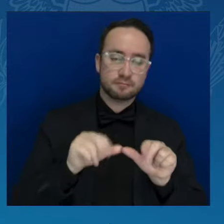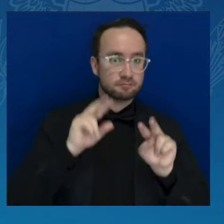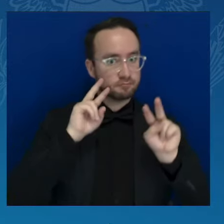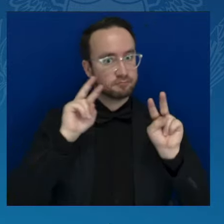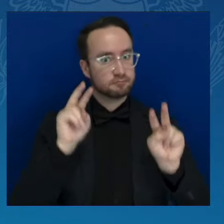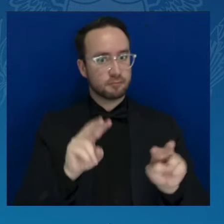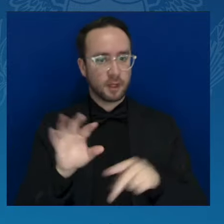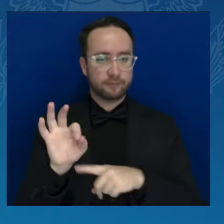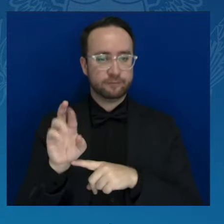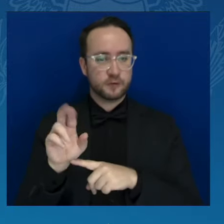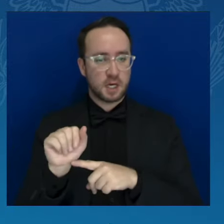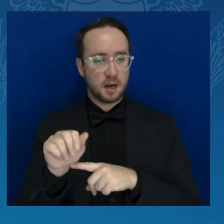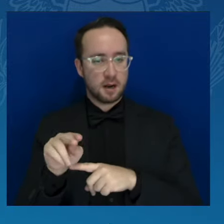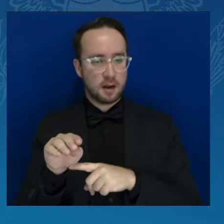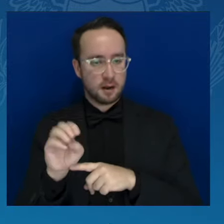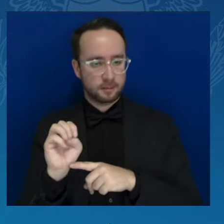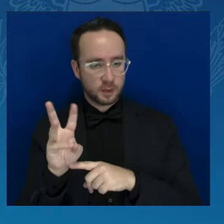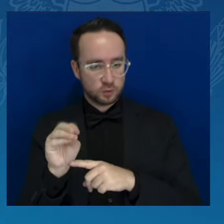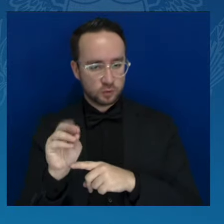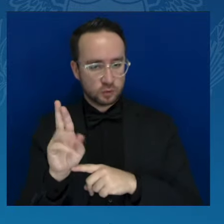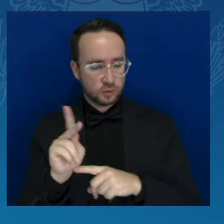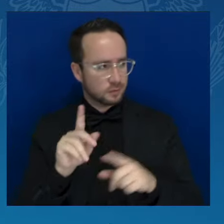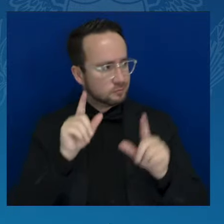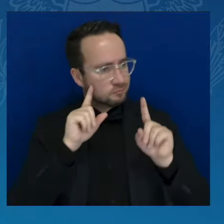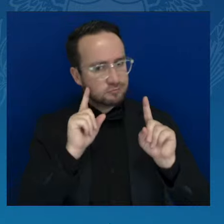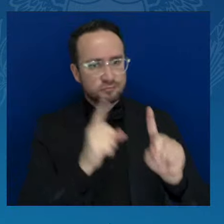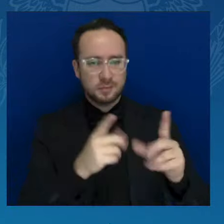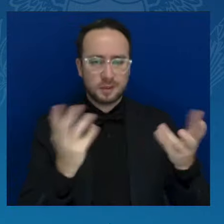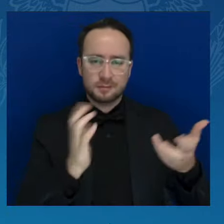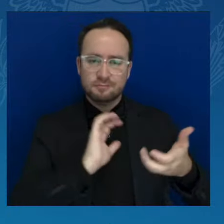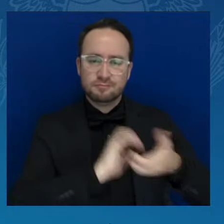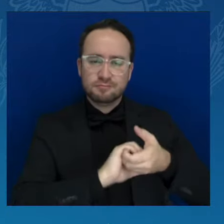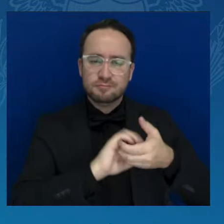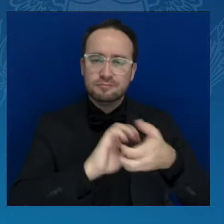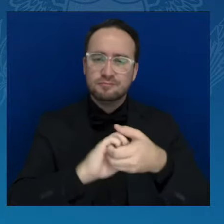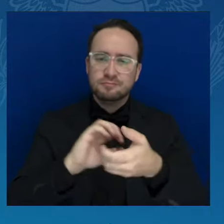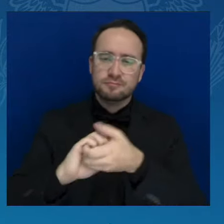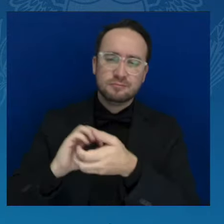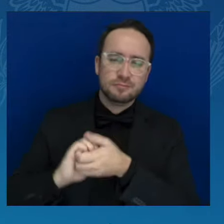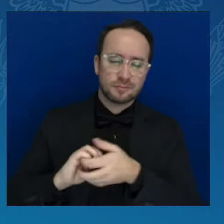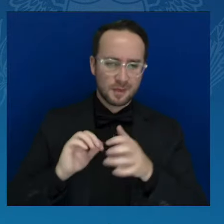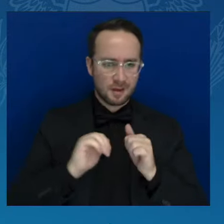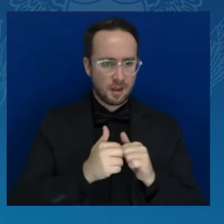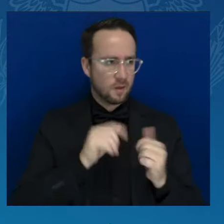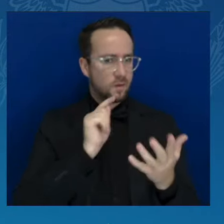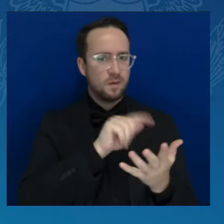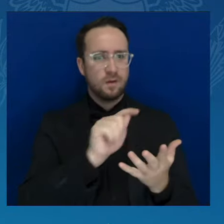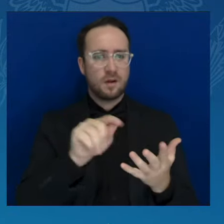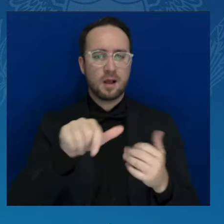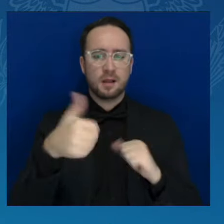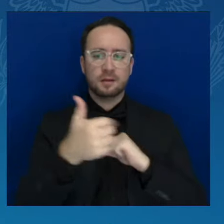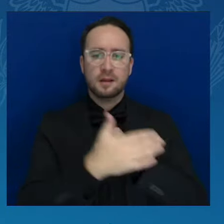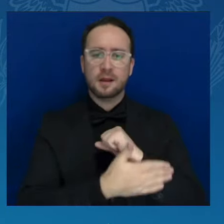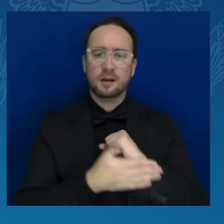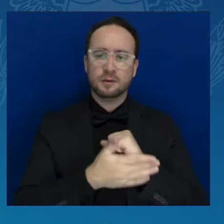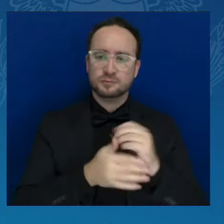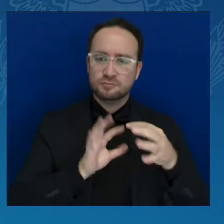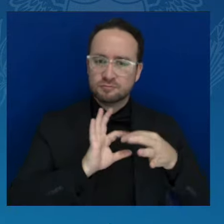to leverage space activities to meet a wider range of diplomatic goals. For example, making progress on the climate crisis,